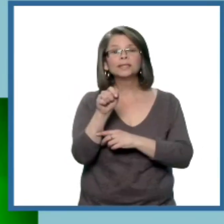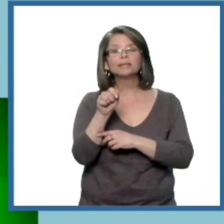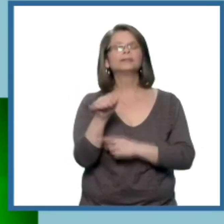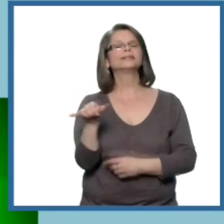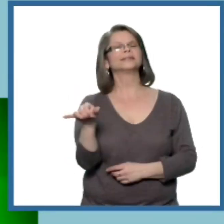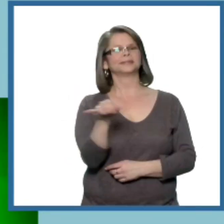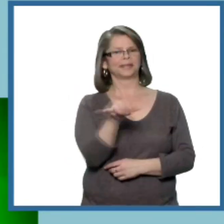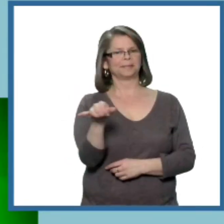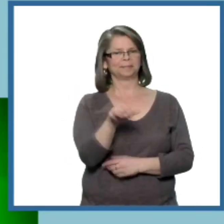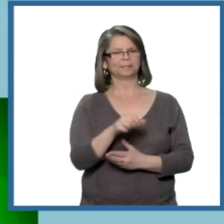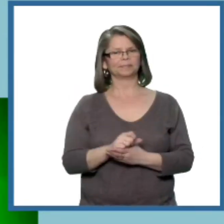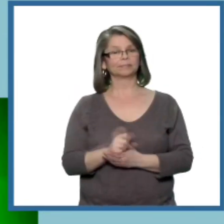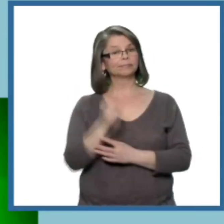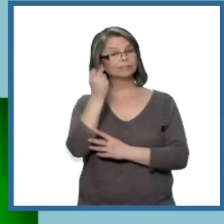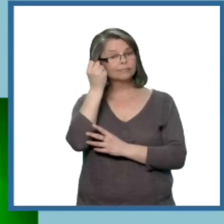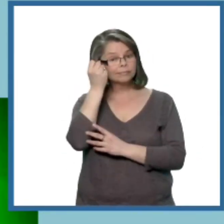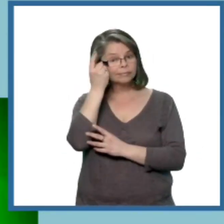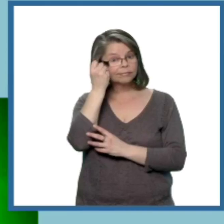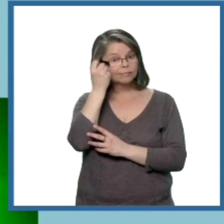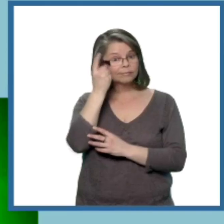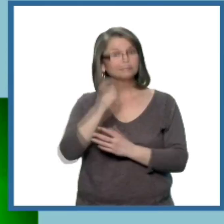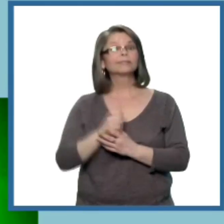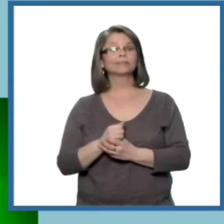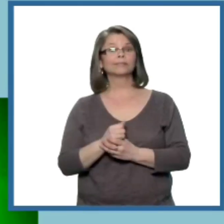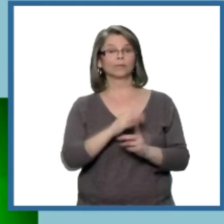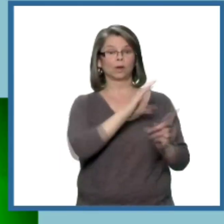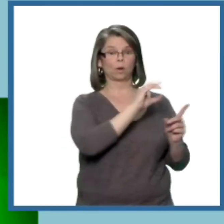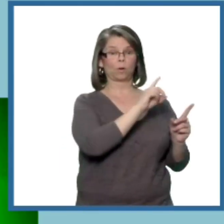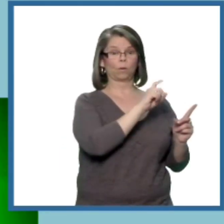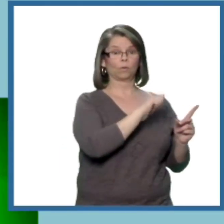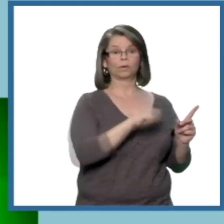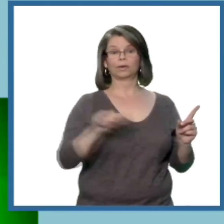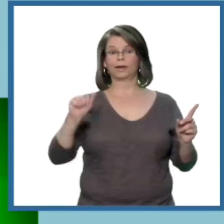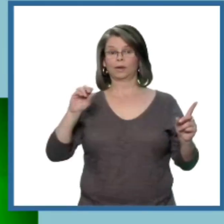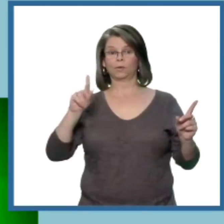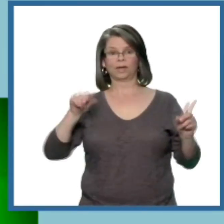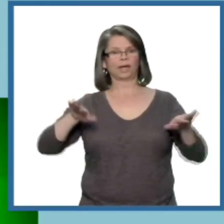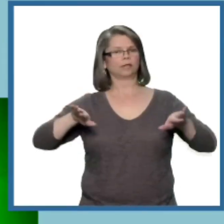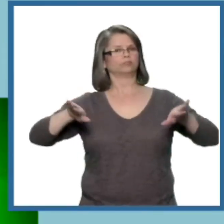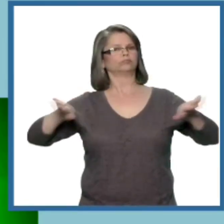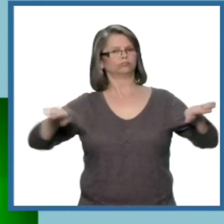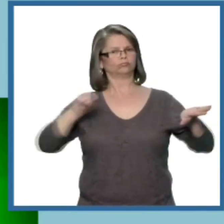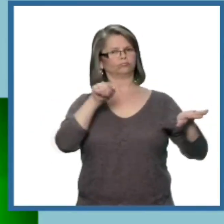They don't apply to the federal government and federally-regulated organizations like banks,